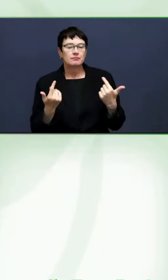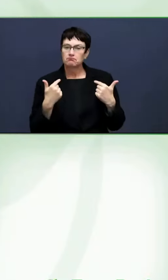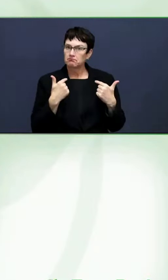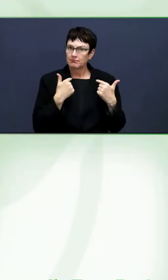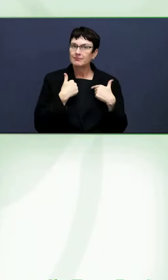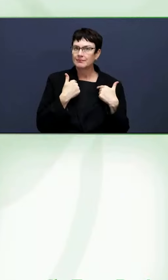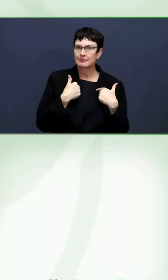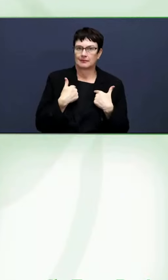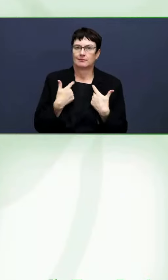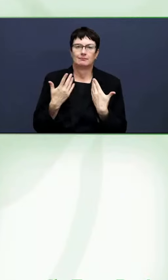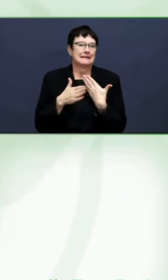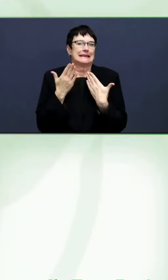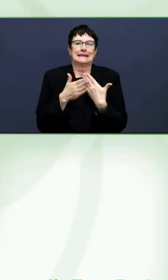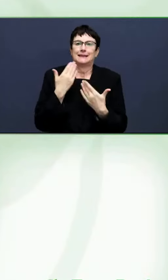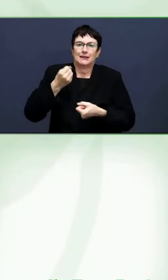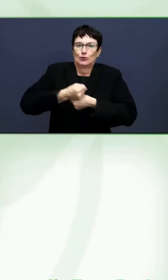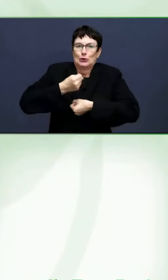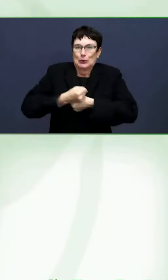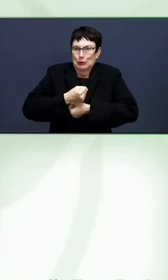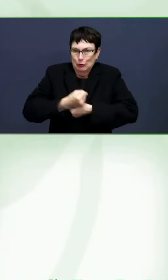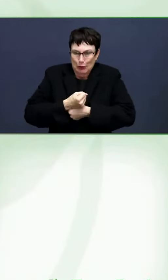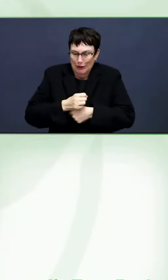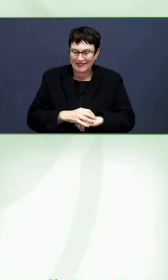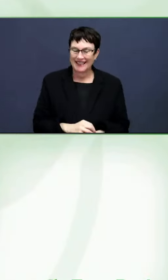Without people helping, stuff like this is impossible.